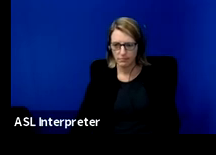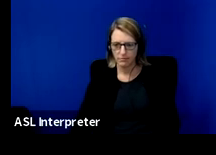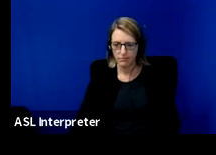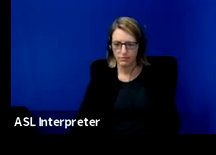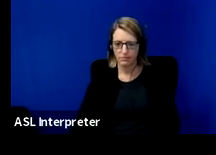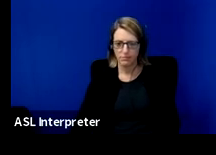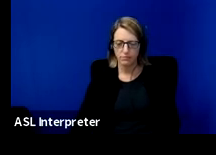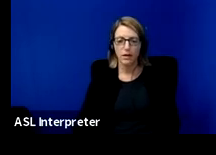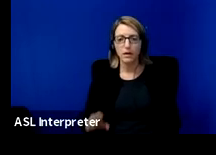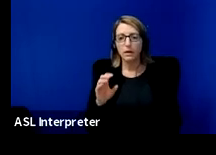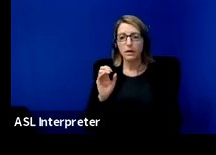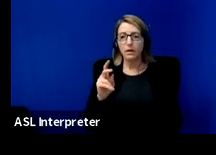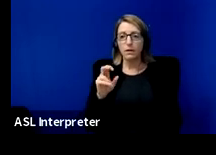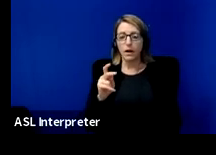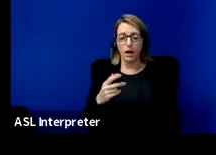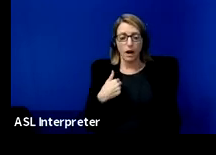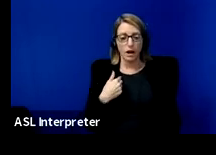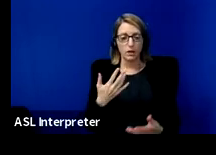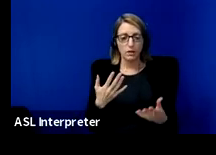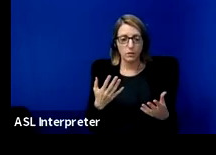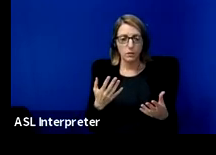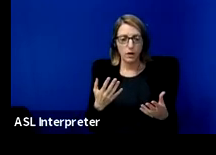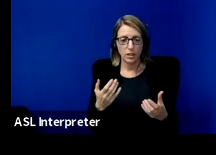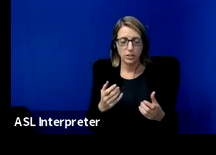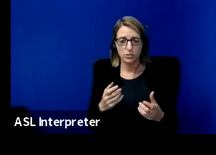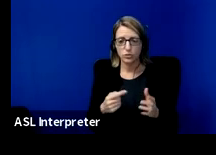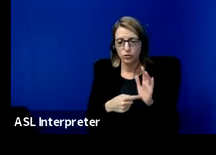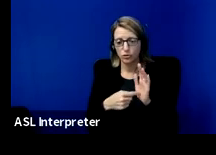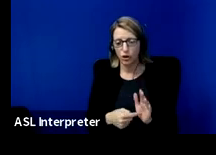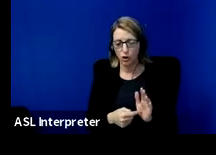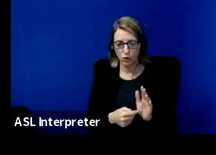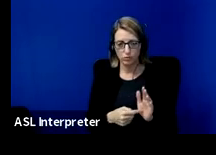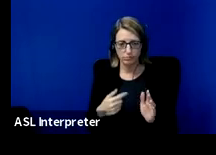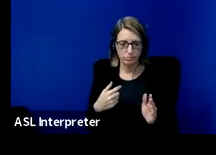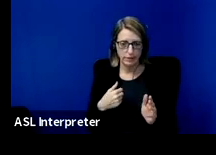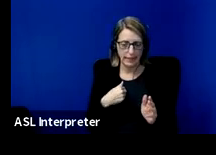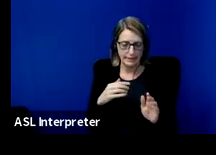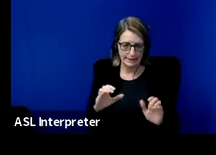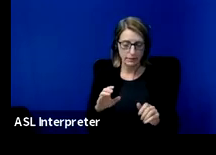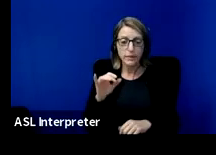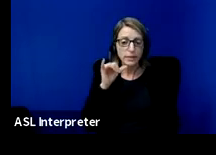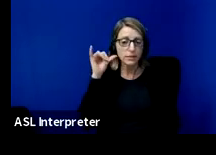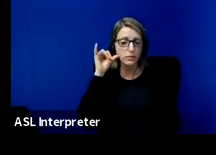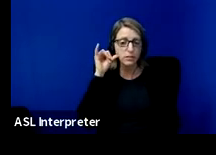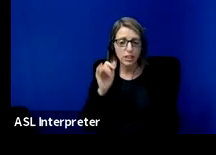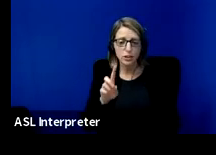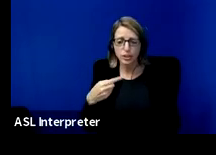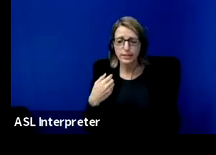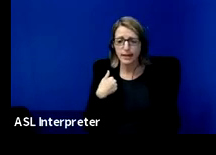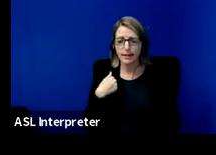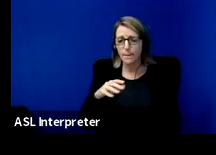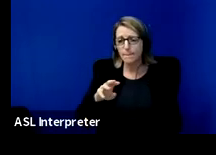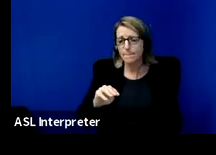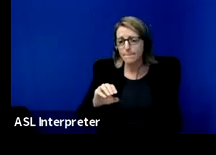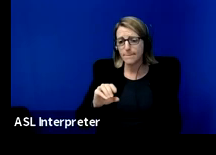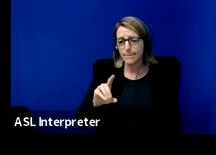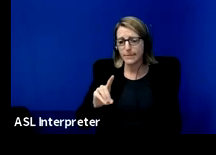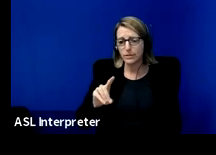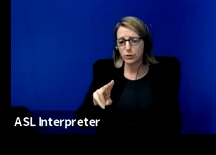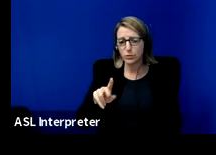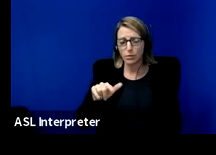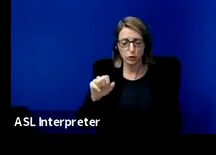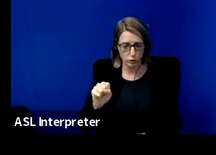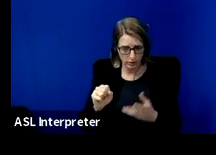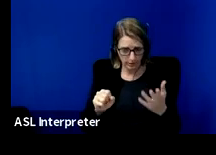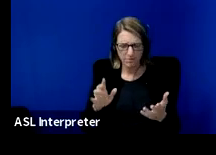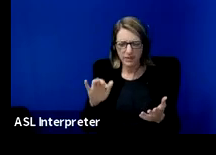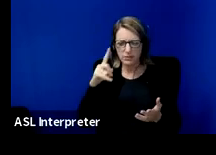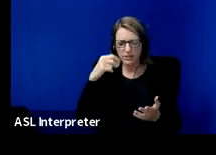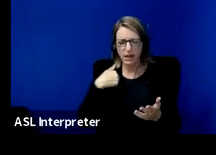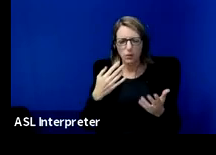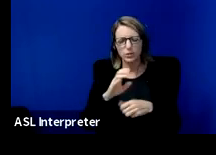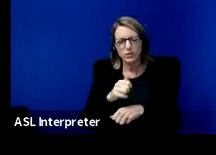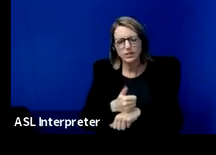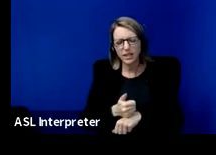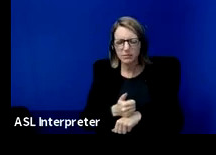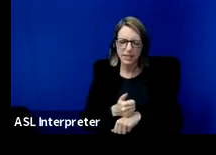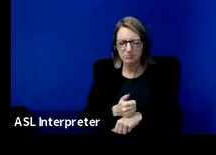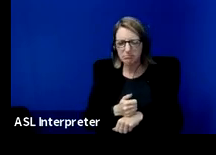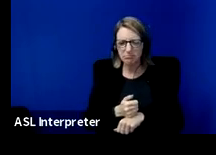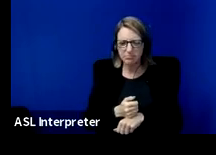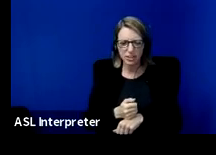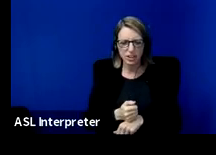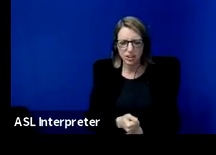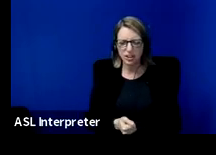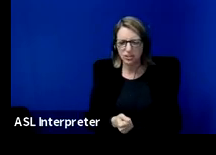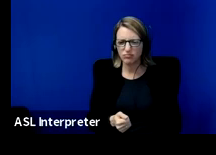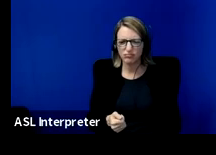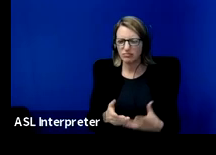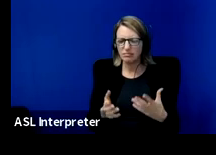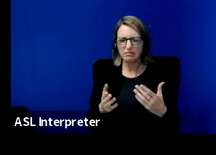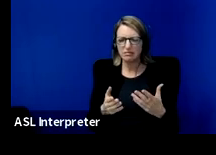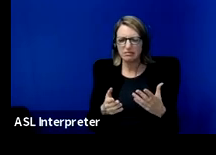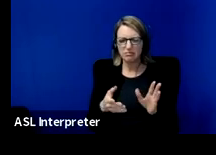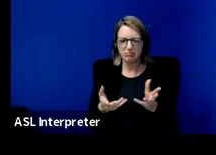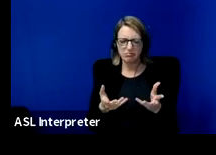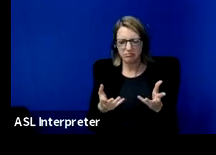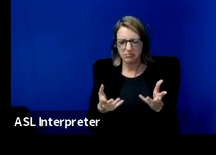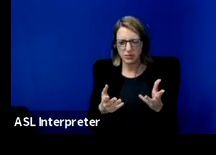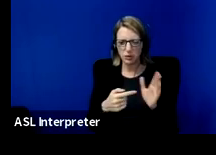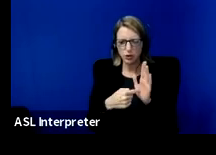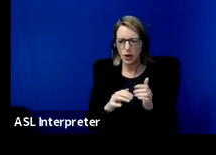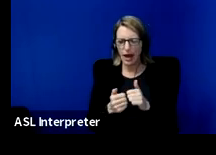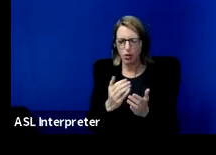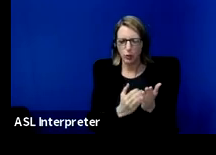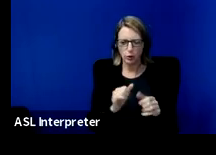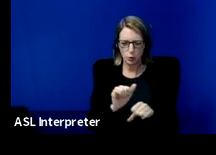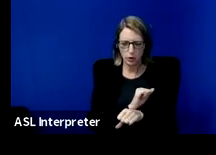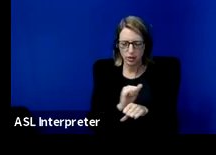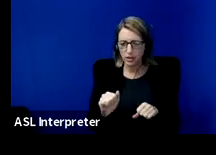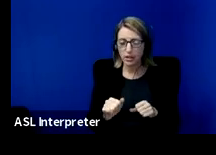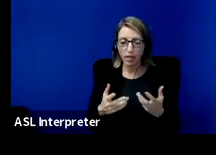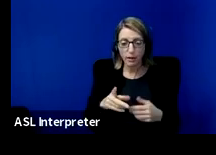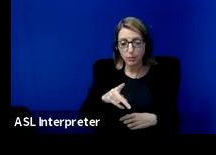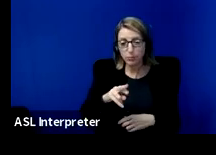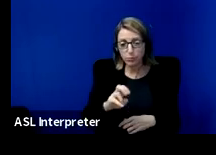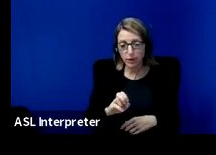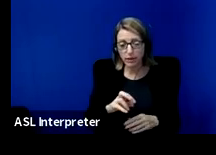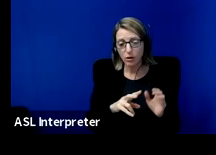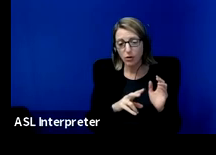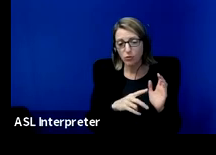ESD 112-- Kristina Wambold: So I wanted to go and point out what I have done here. So you noticed yesterday, I only had modules. And that's because I had wanted to set up a pretty much a straight line for how this course is going to work. I may want to set up prerequisite, you must do X, before you get to do B.